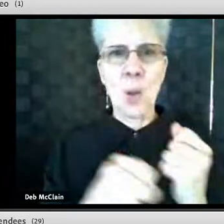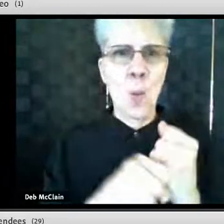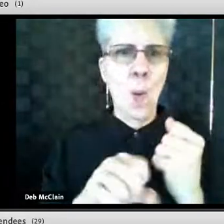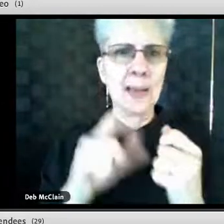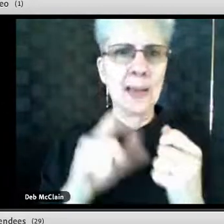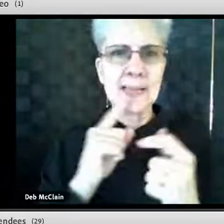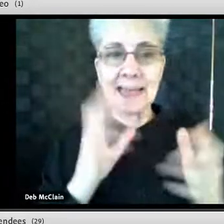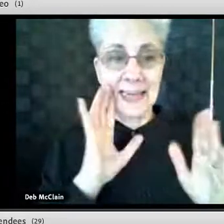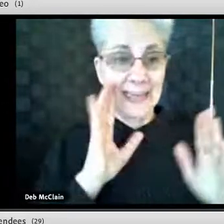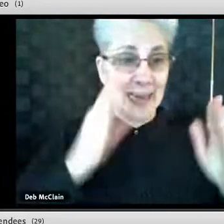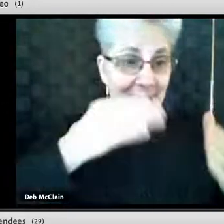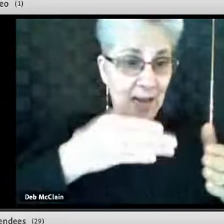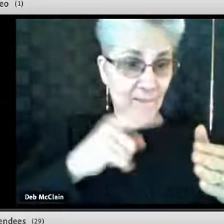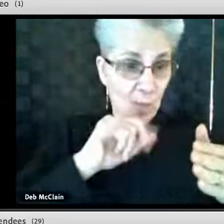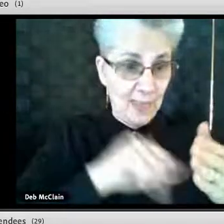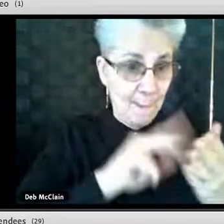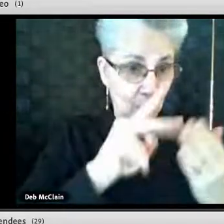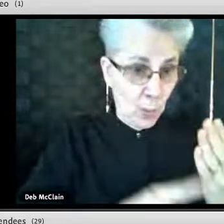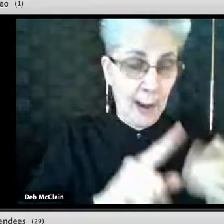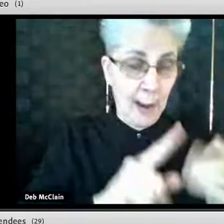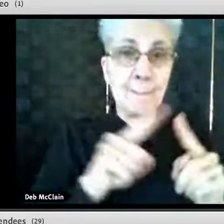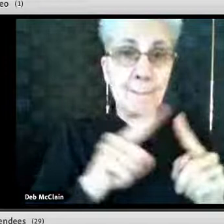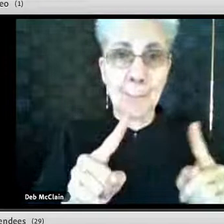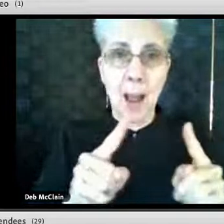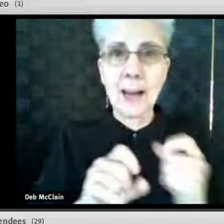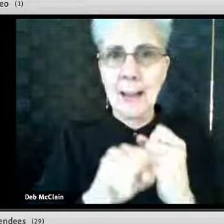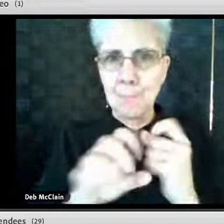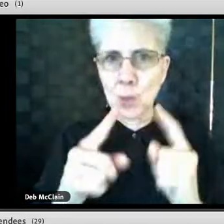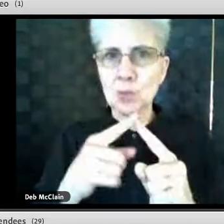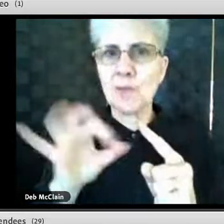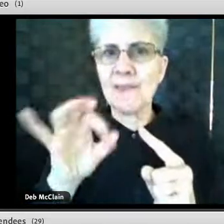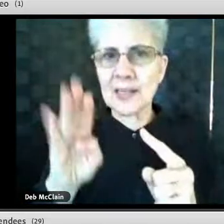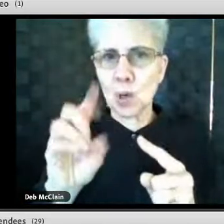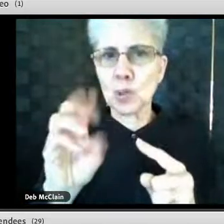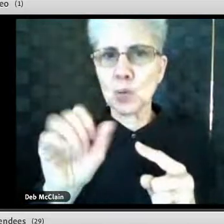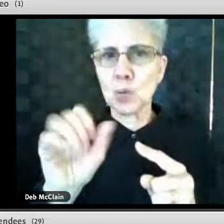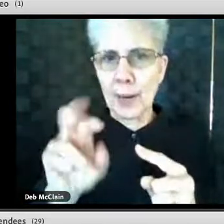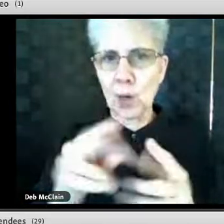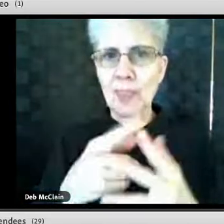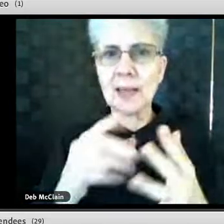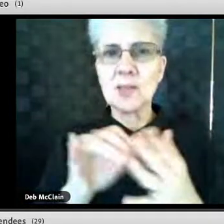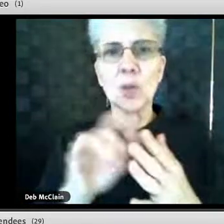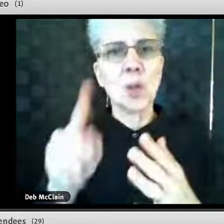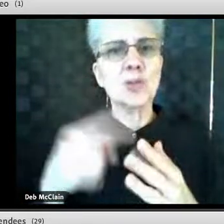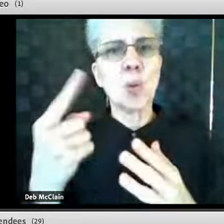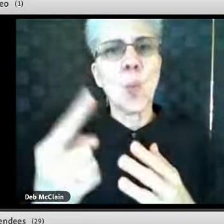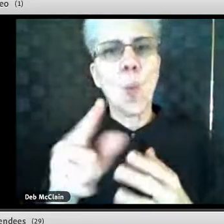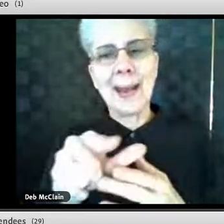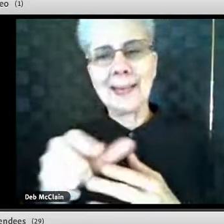It's not as robust as something that was dedicated to that, but it does do posting to Facebook and Twitter and stuff like that.